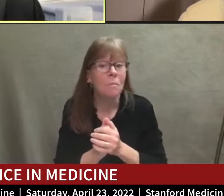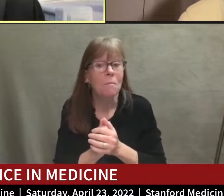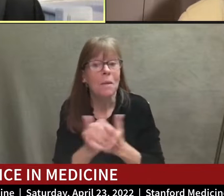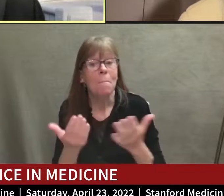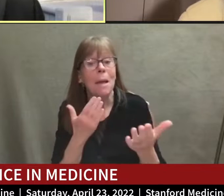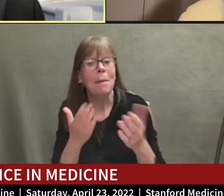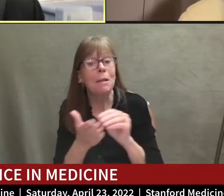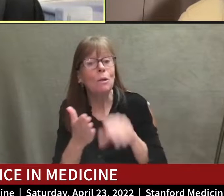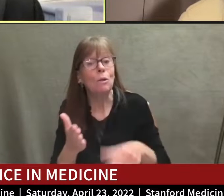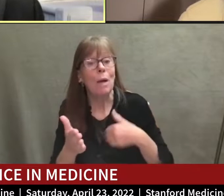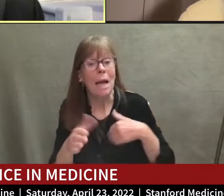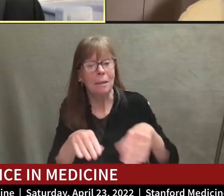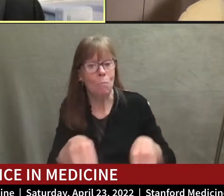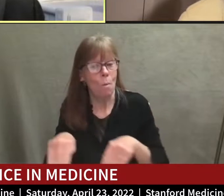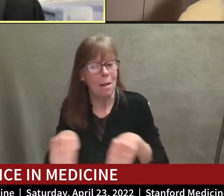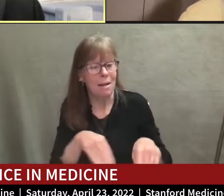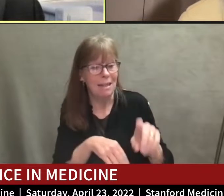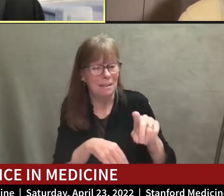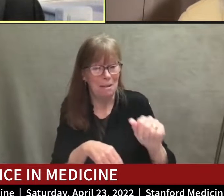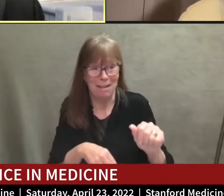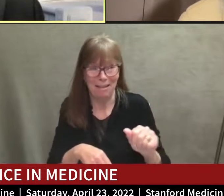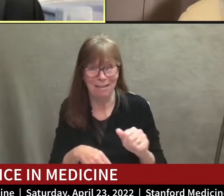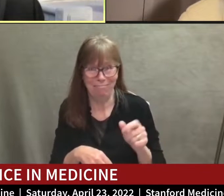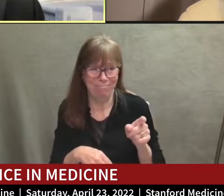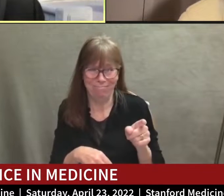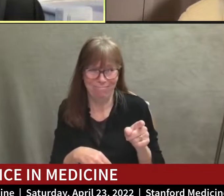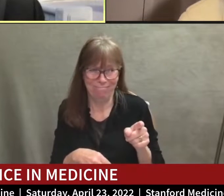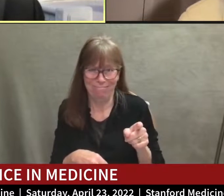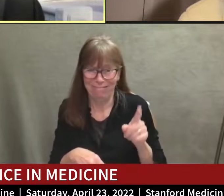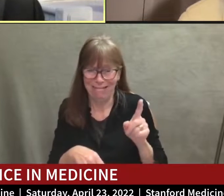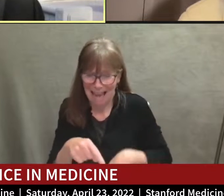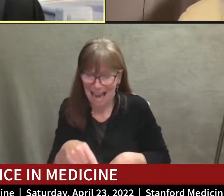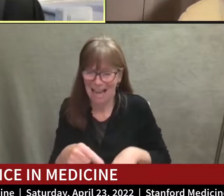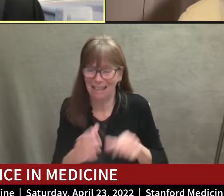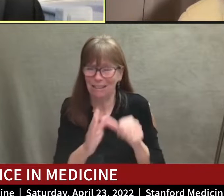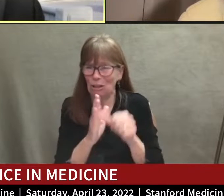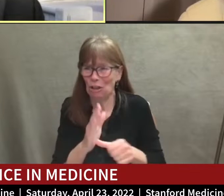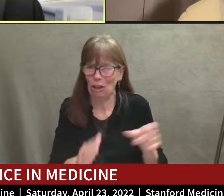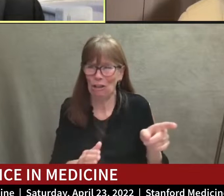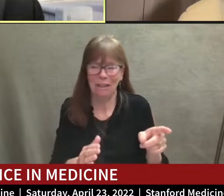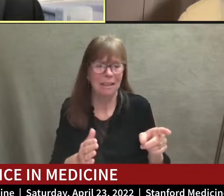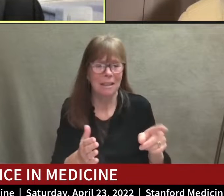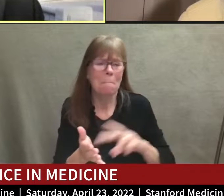disability and never is going to be a surgeon. And they’ll think, “Oh, we can’t take this person.”